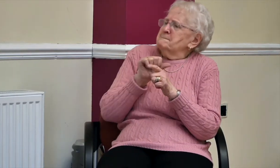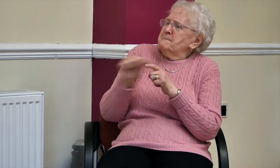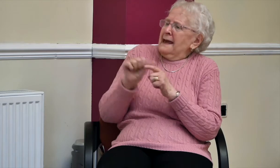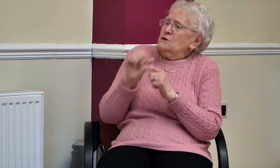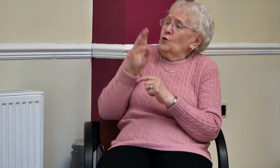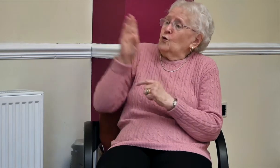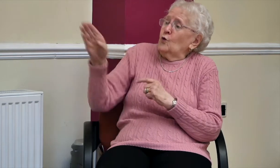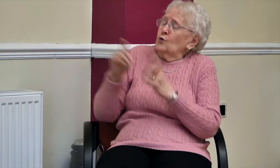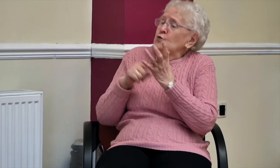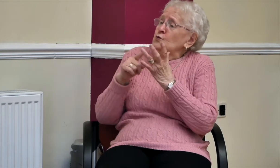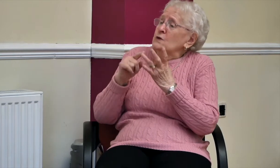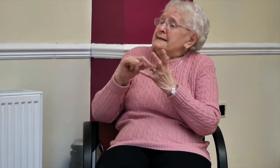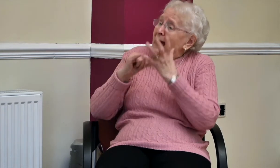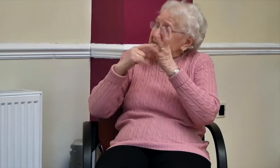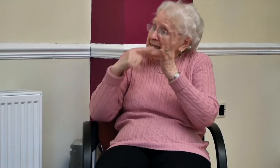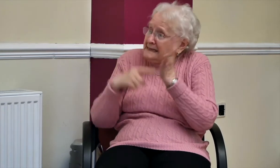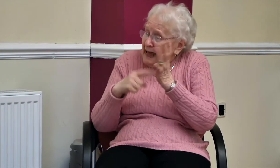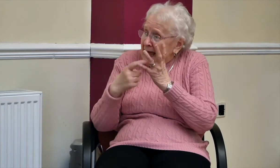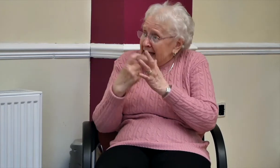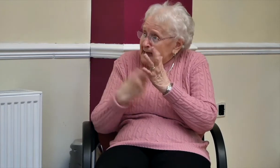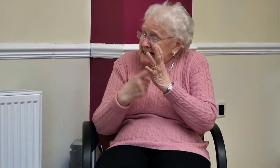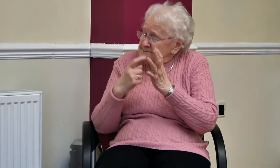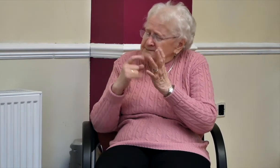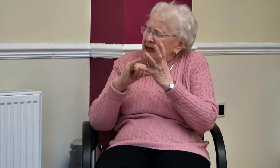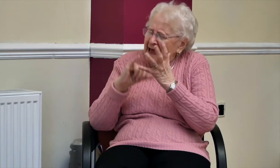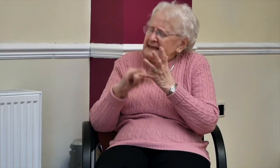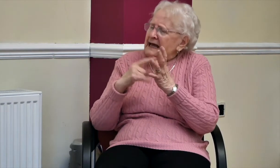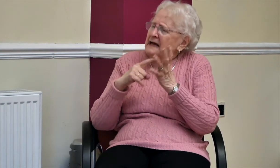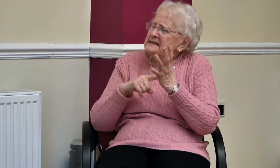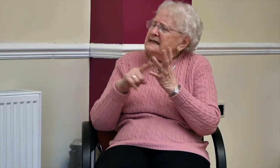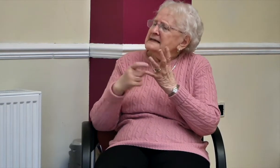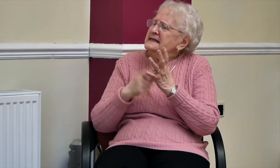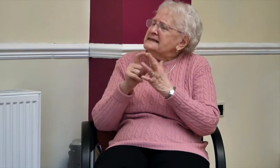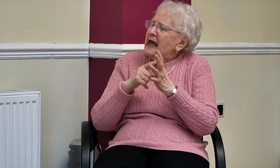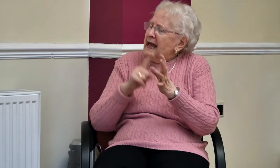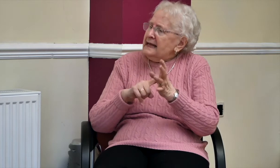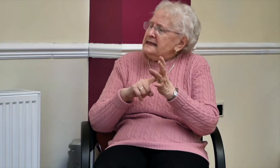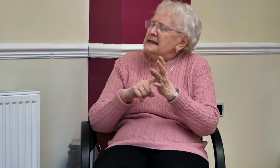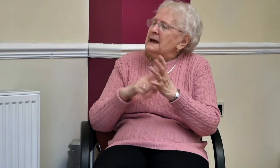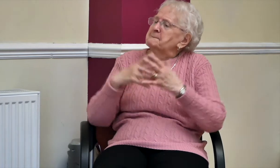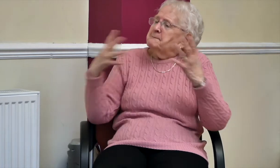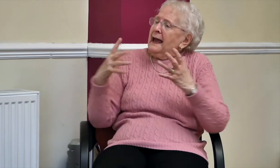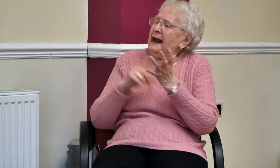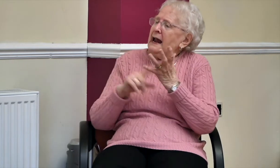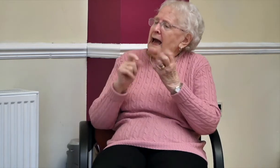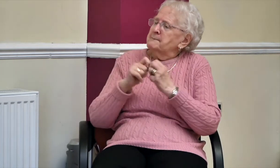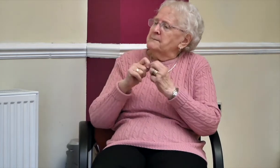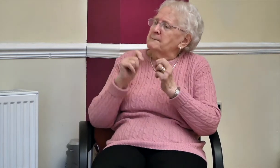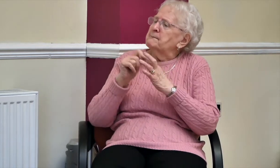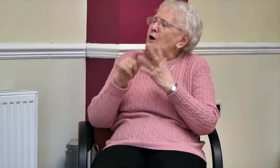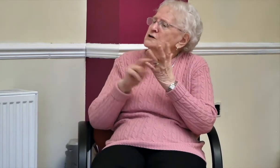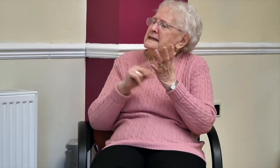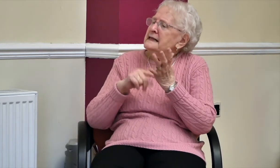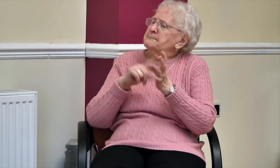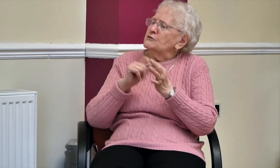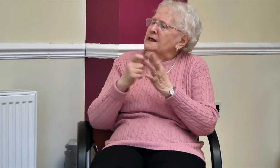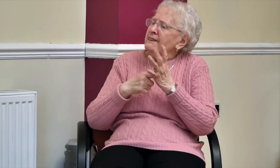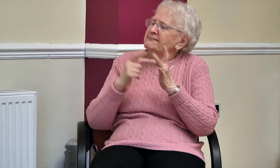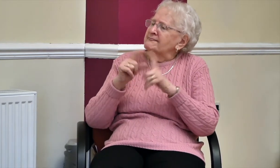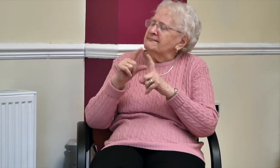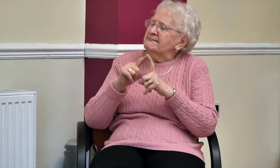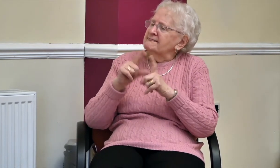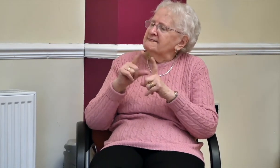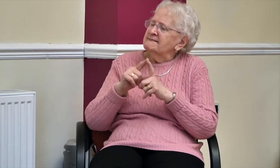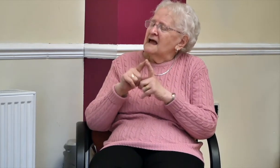Better to go to the big club on Saturday, in Pontypridd.